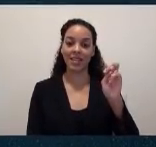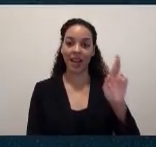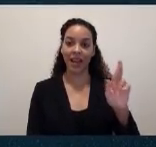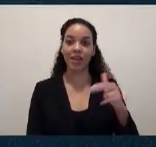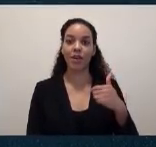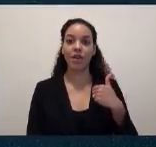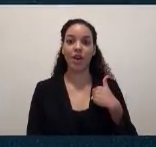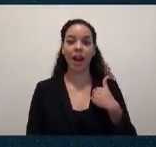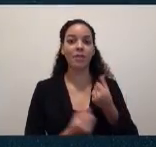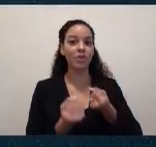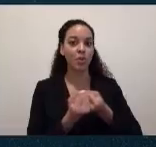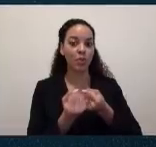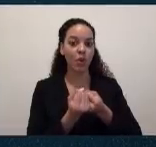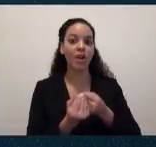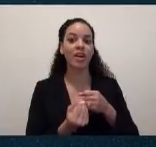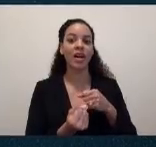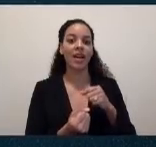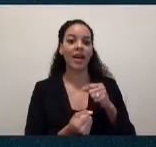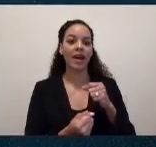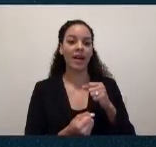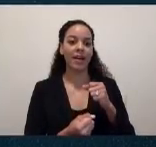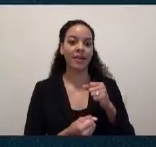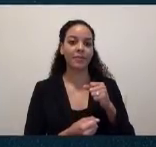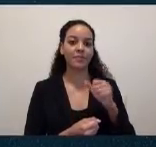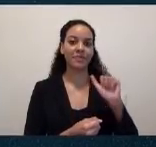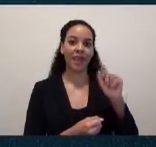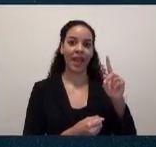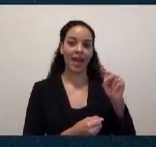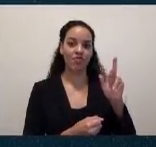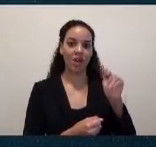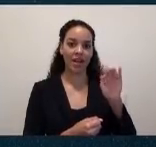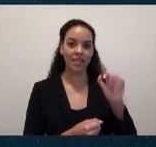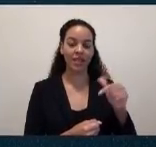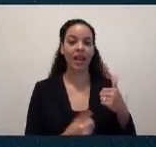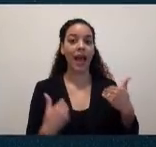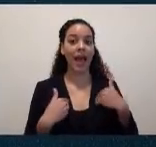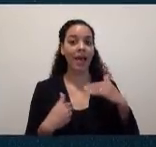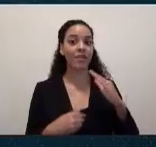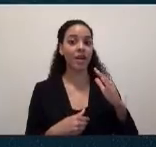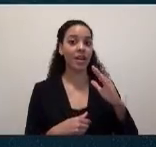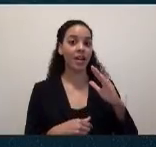I'm based in Pittsburgh as a single mom, with a toddler on the autism spectrum and a grandmother I help care